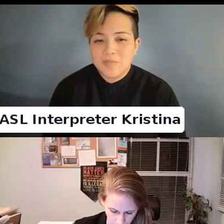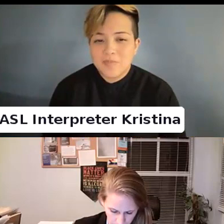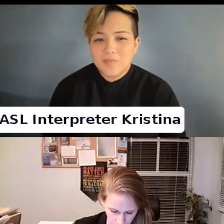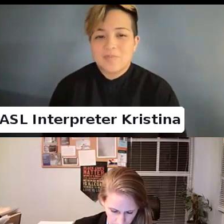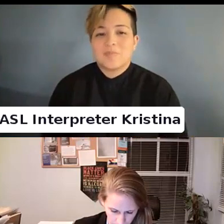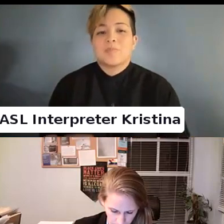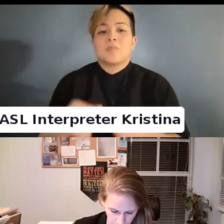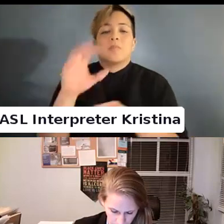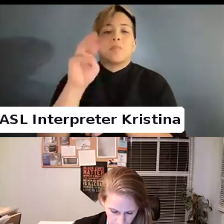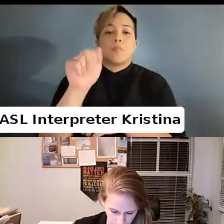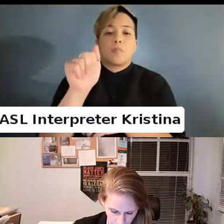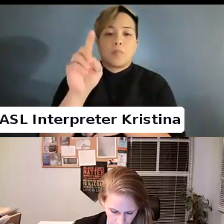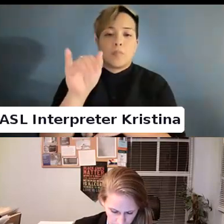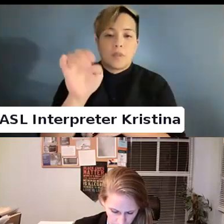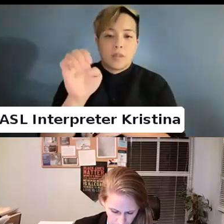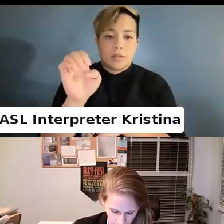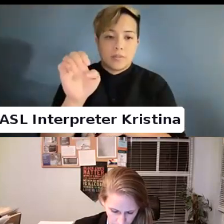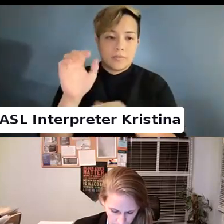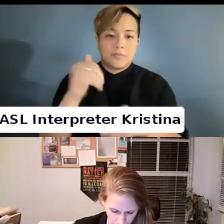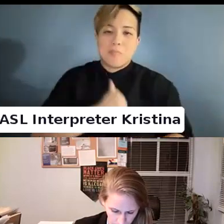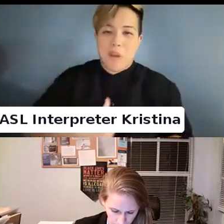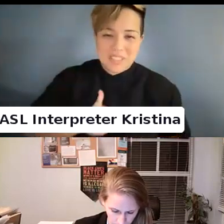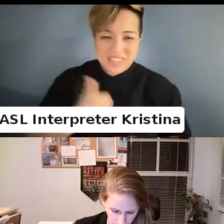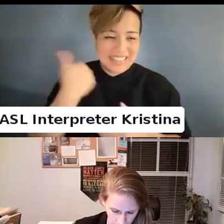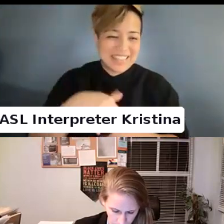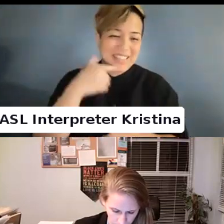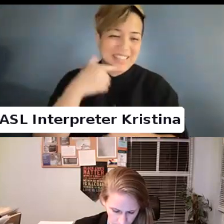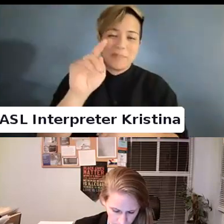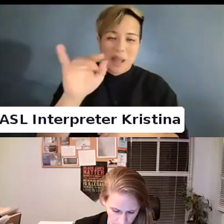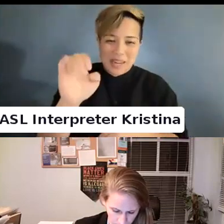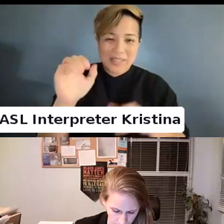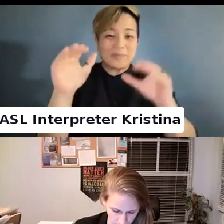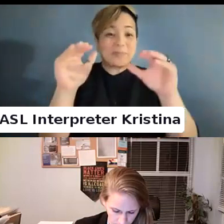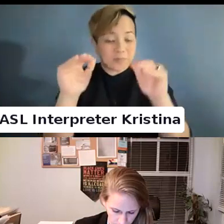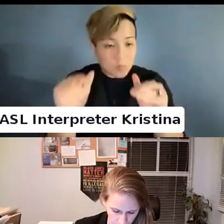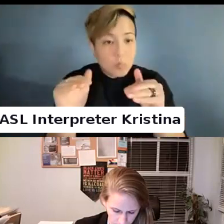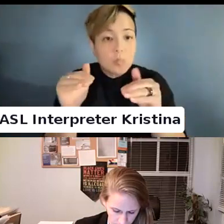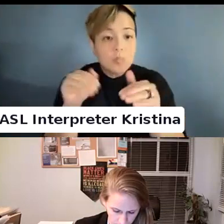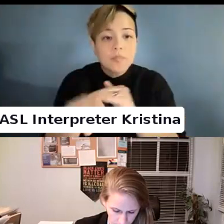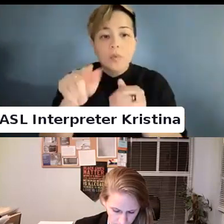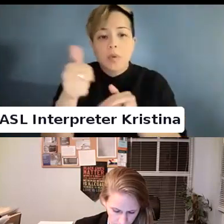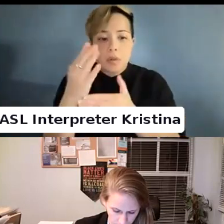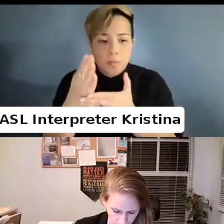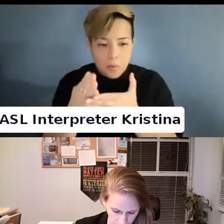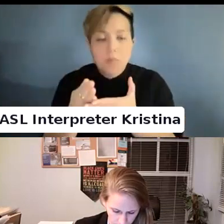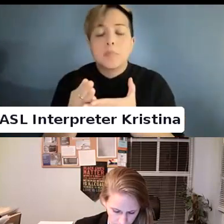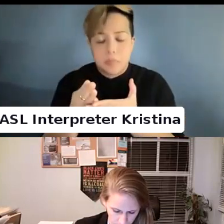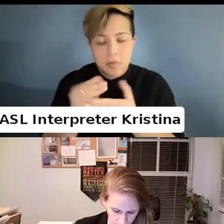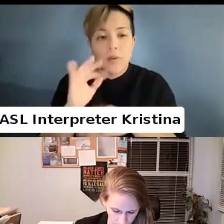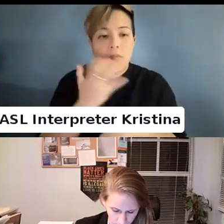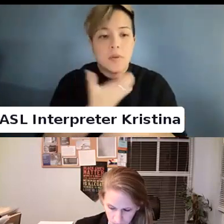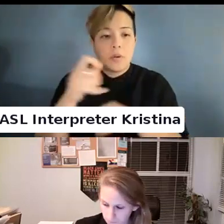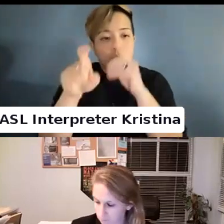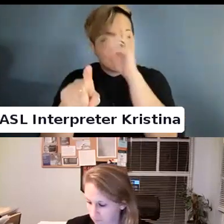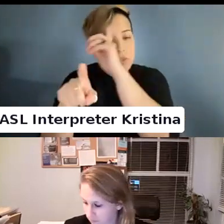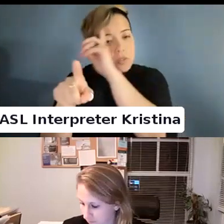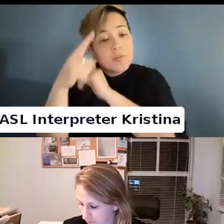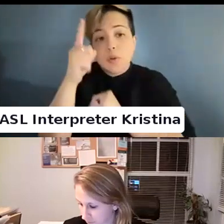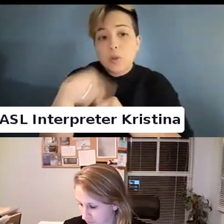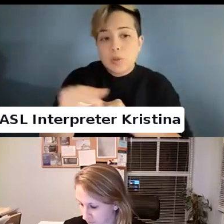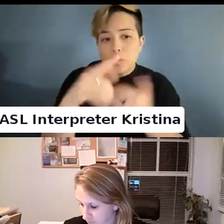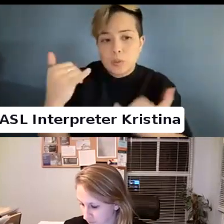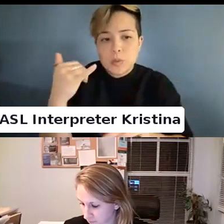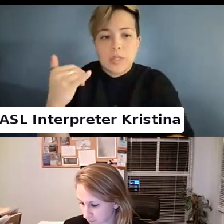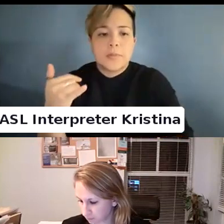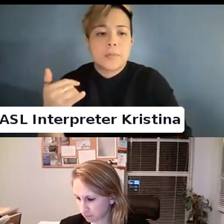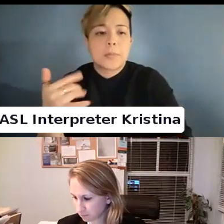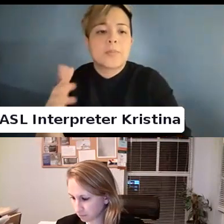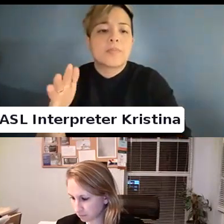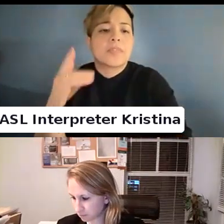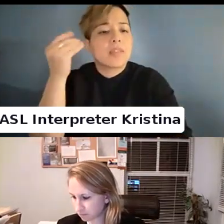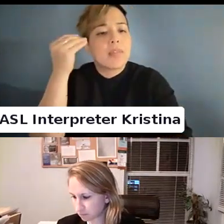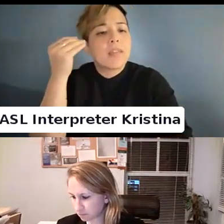Moving into another part of our questions for you all today.